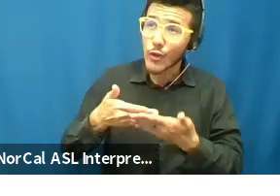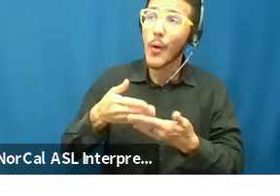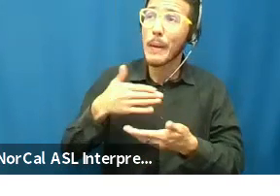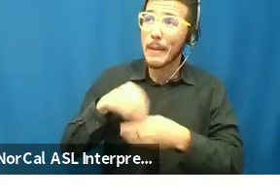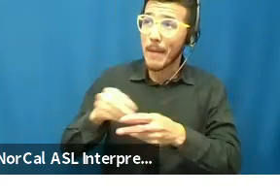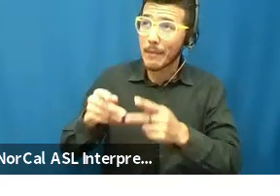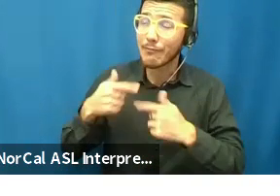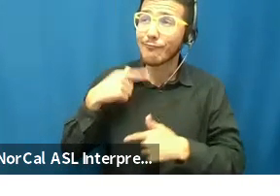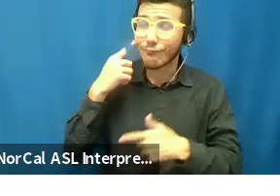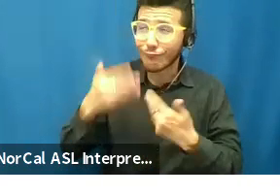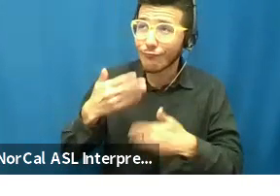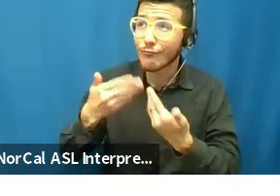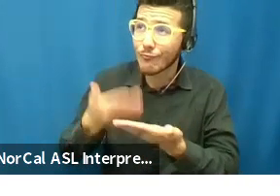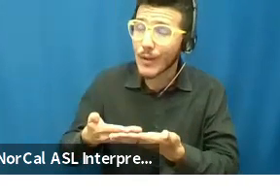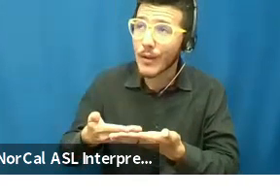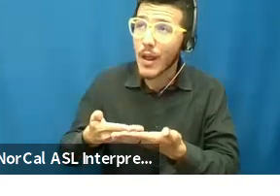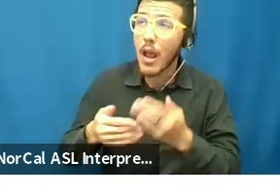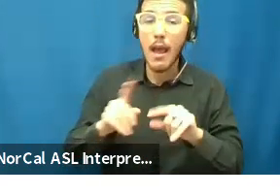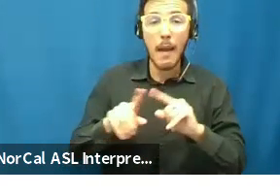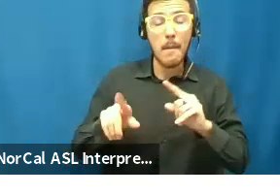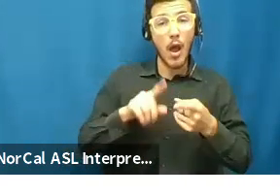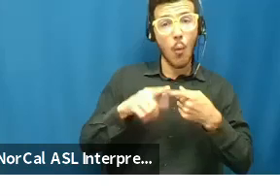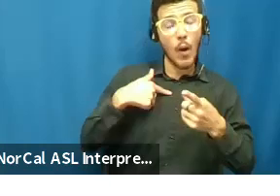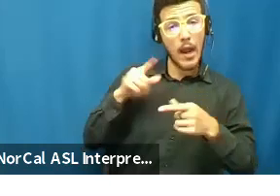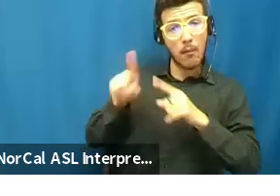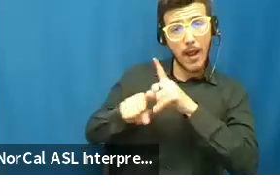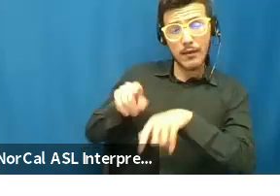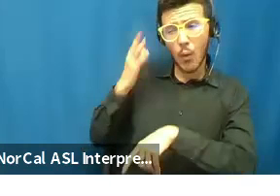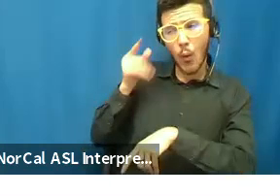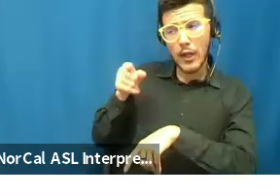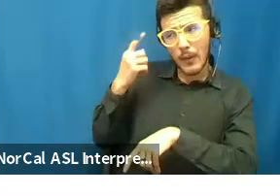they when we asked why they thought things were going well, they reported feeling as though they